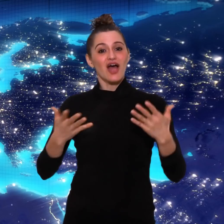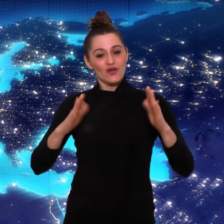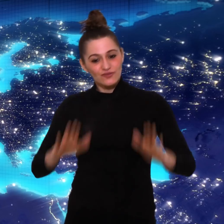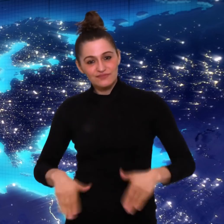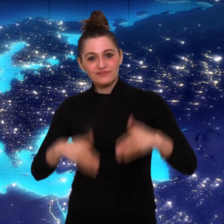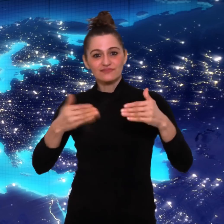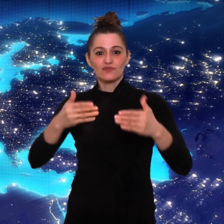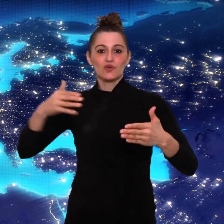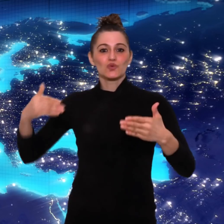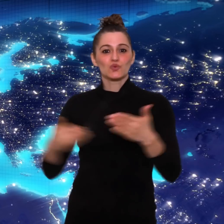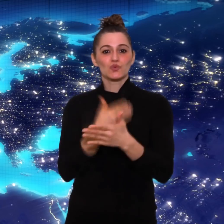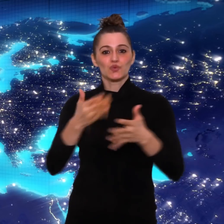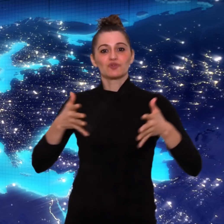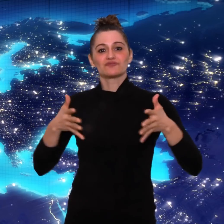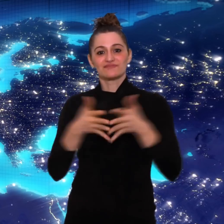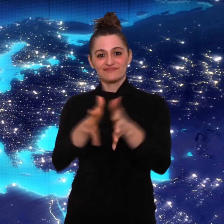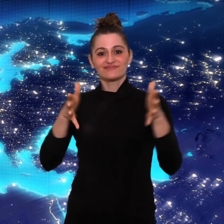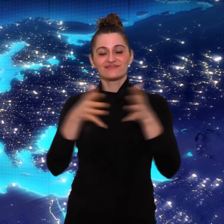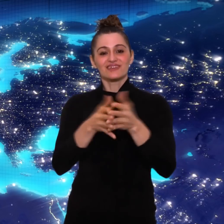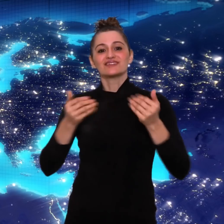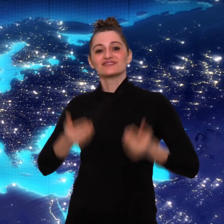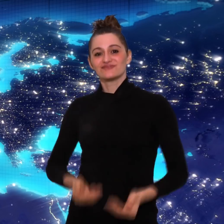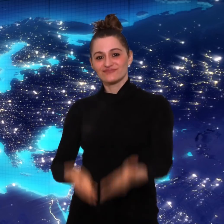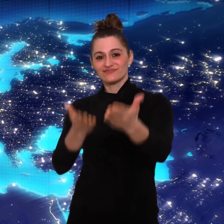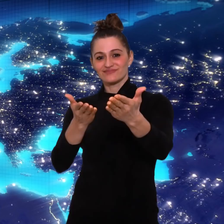Now, let’s go to next story.